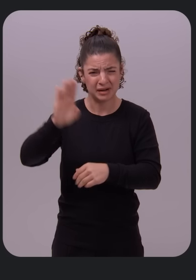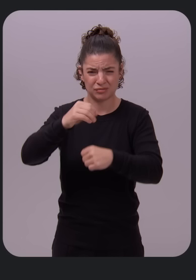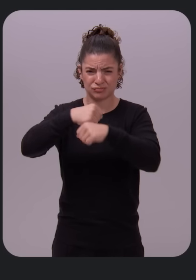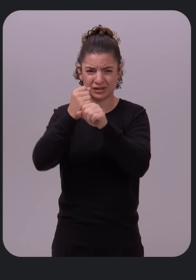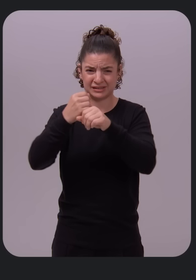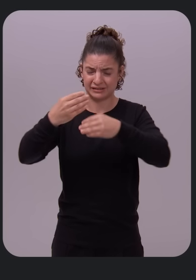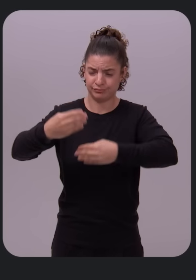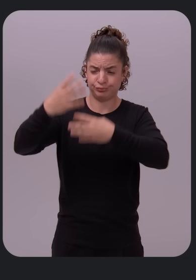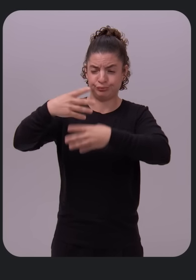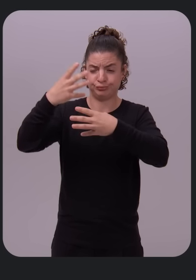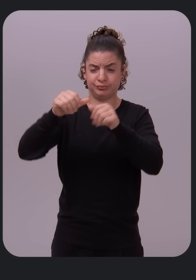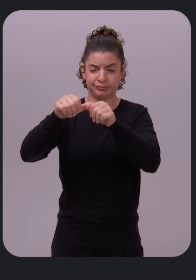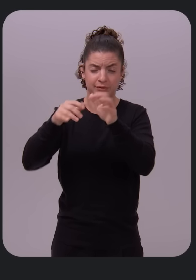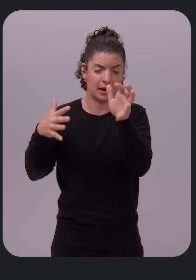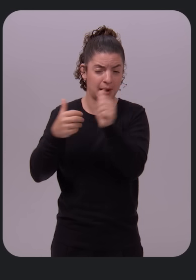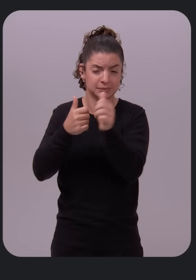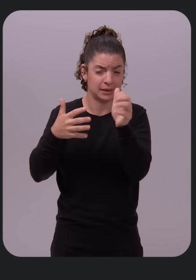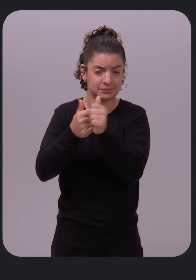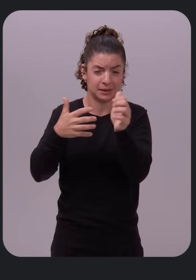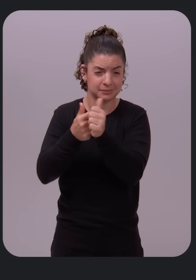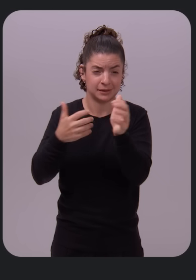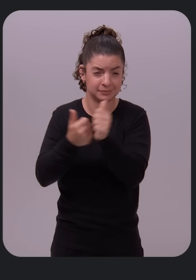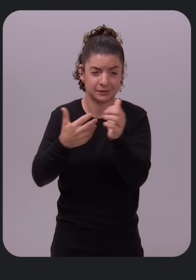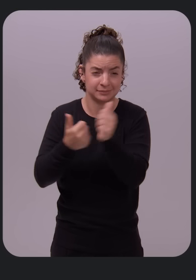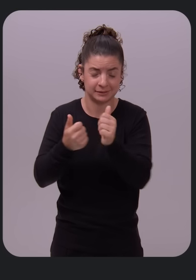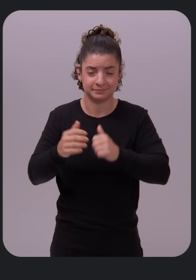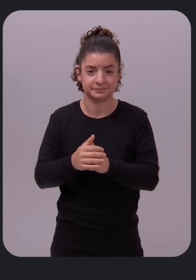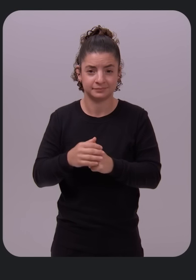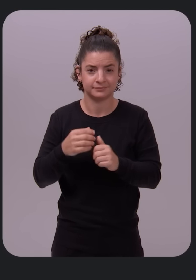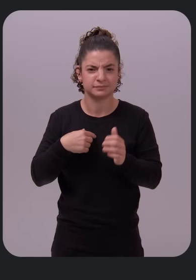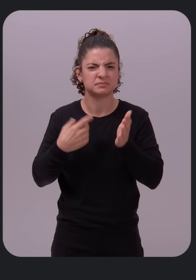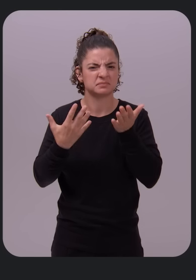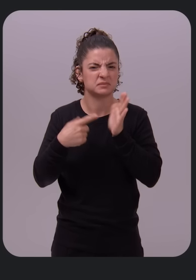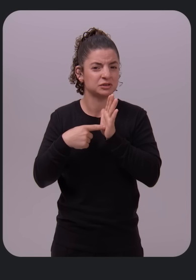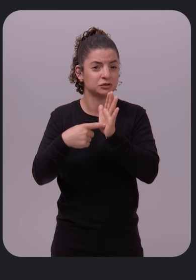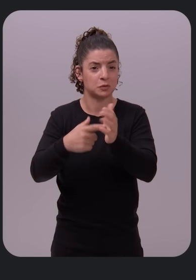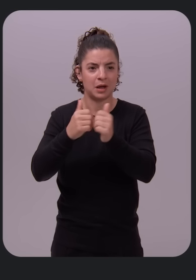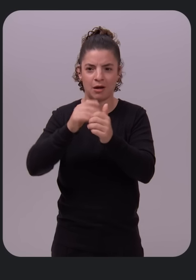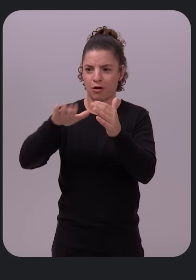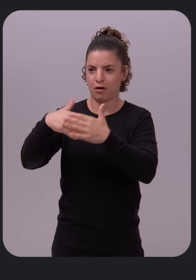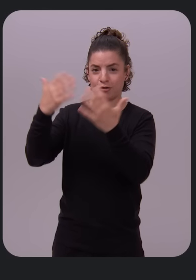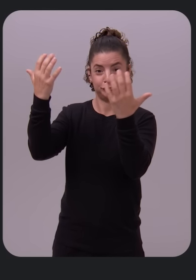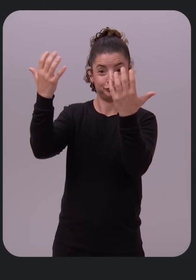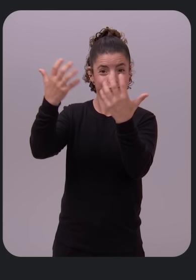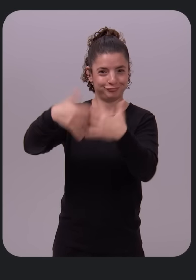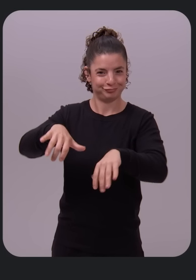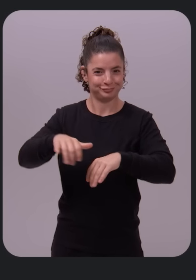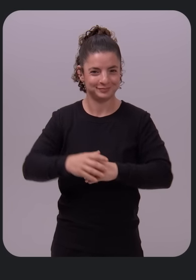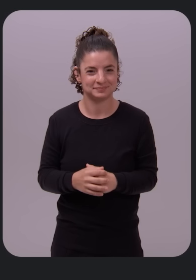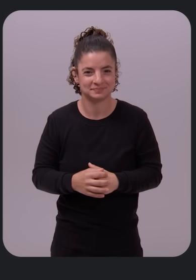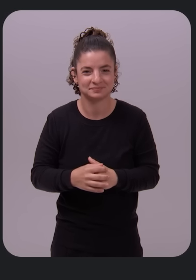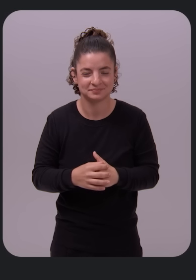product listings that get constantly updated. Let me show you how this comes together.